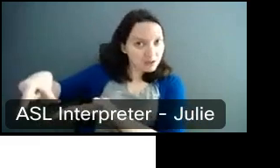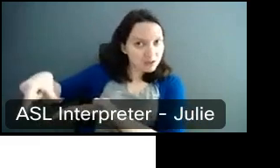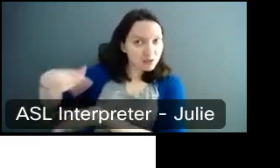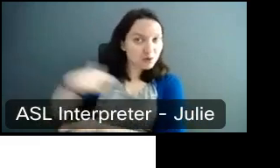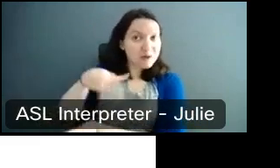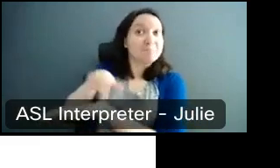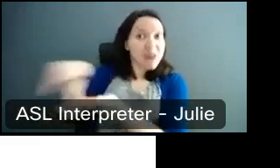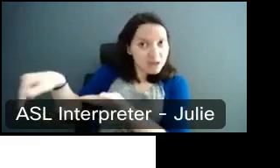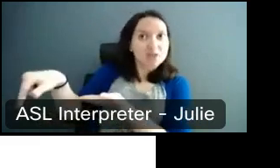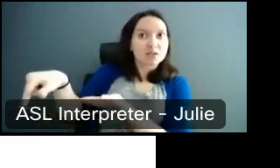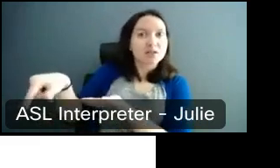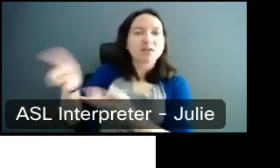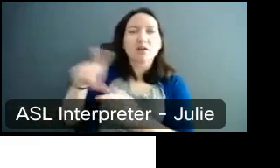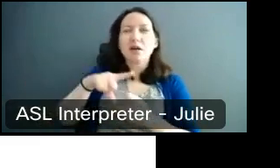But is there I don't know that.